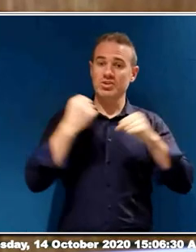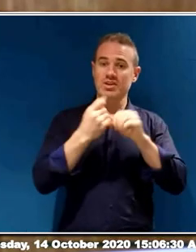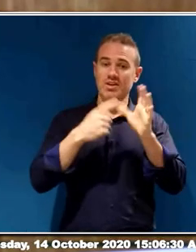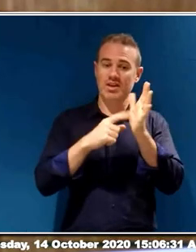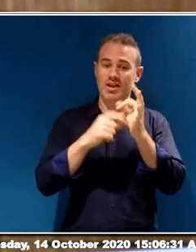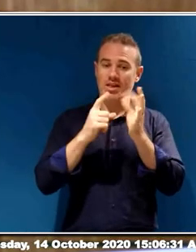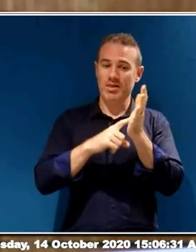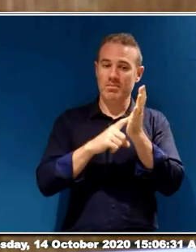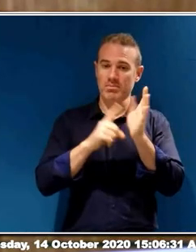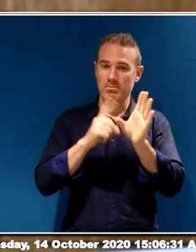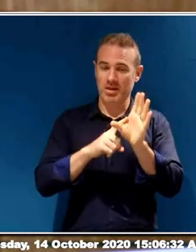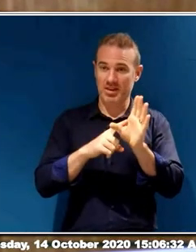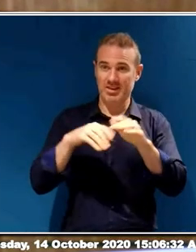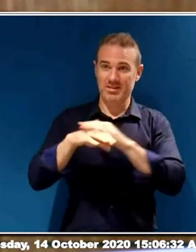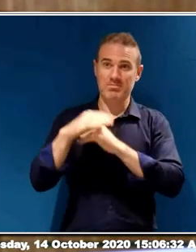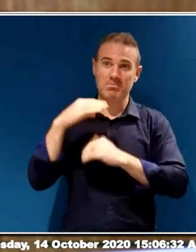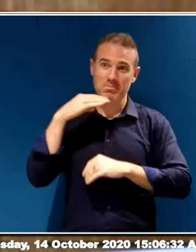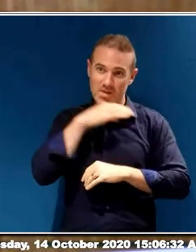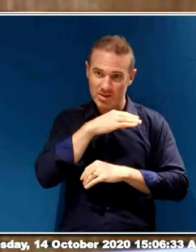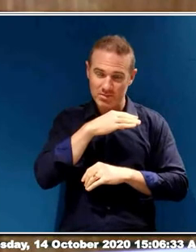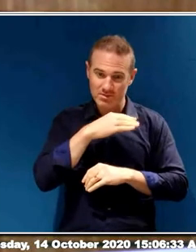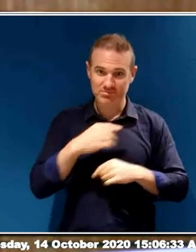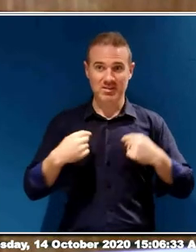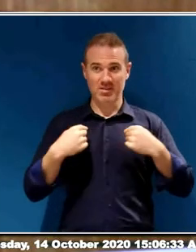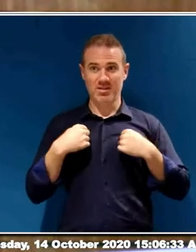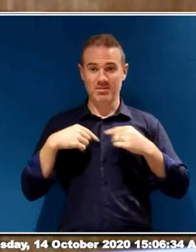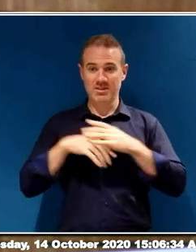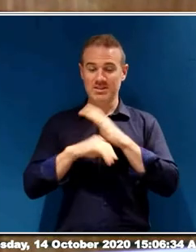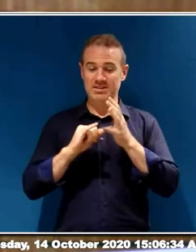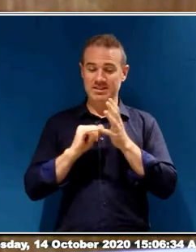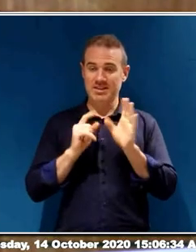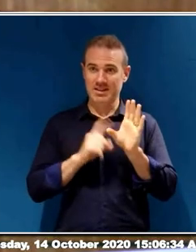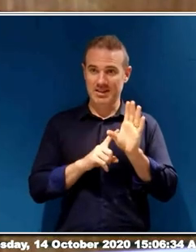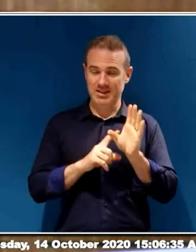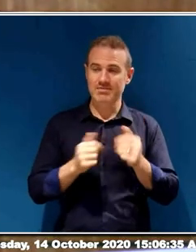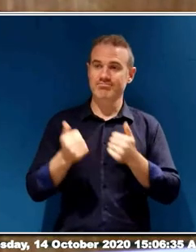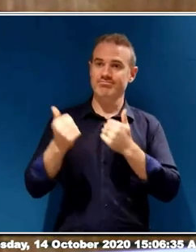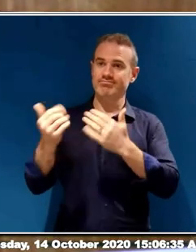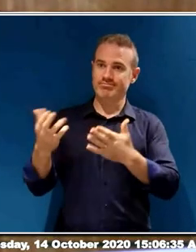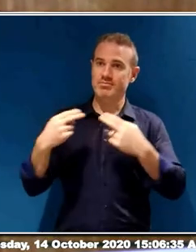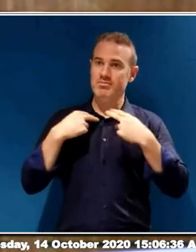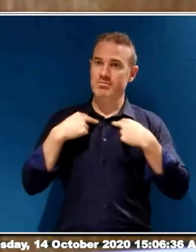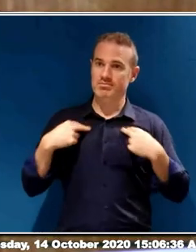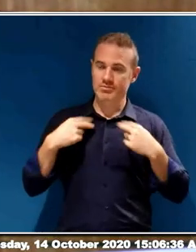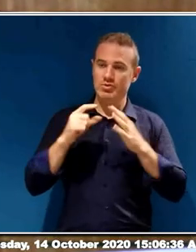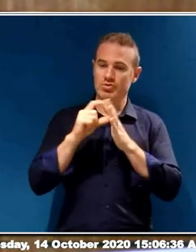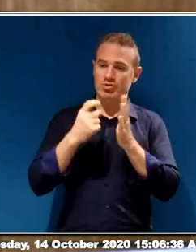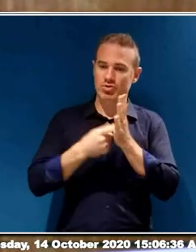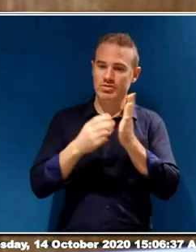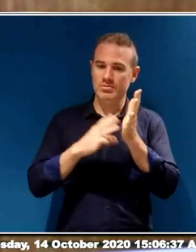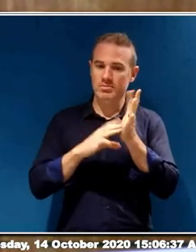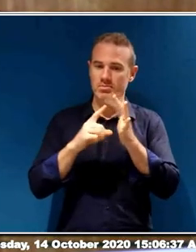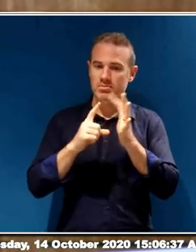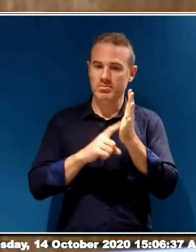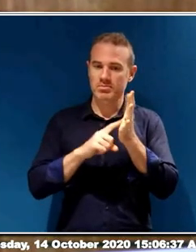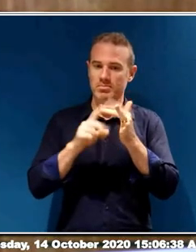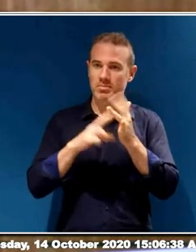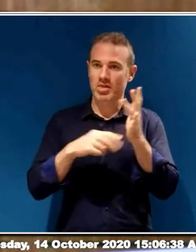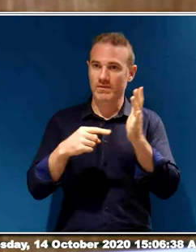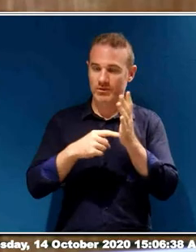in Sydney and now Dr Mellifont, who is also in Brisbane as you can see, will now ask you some questions. Thank you.